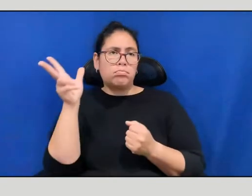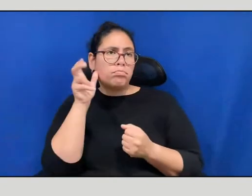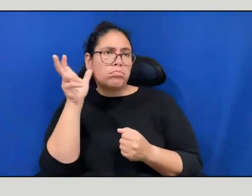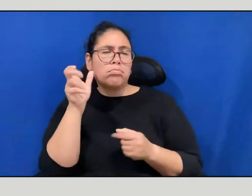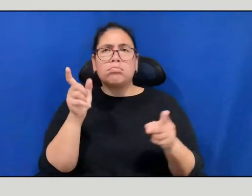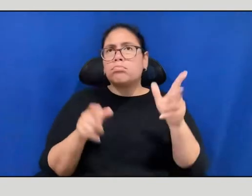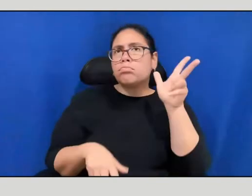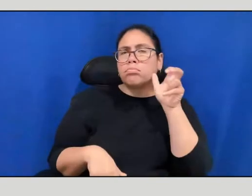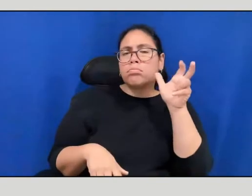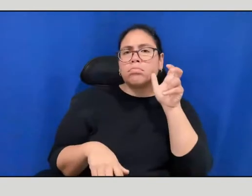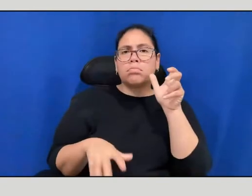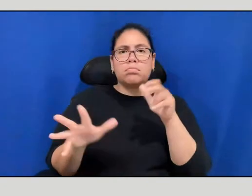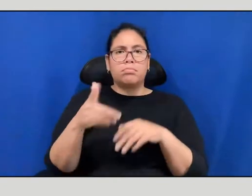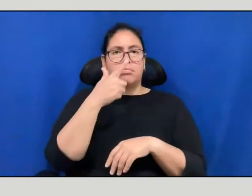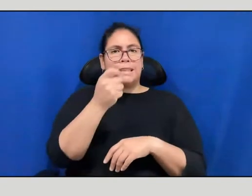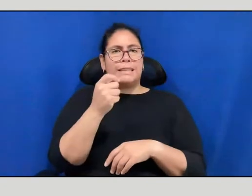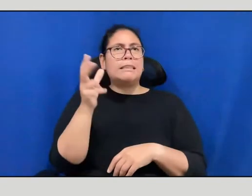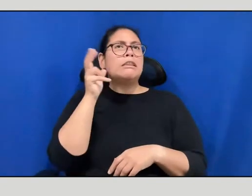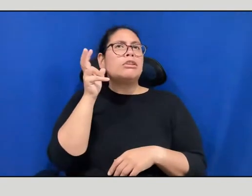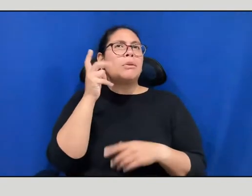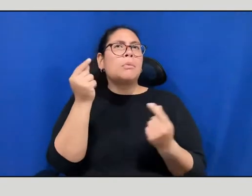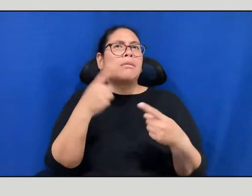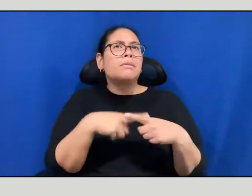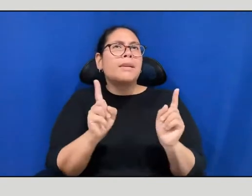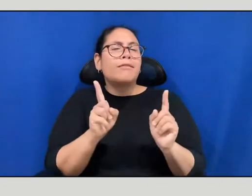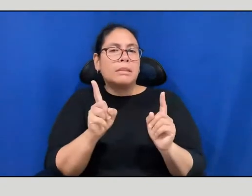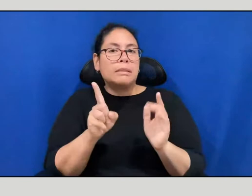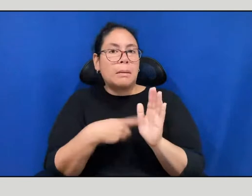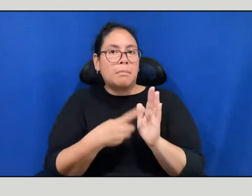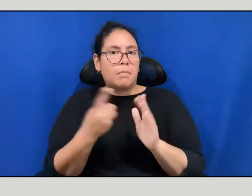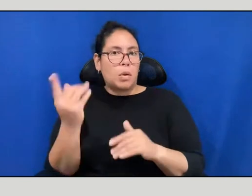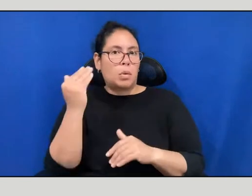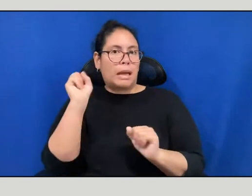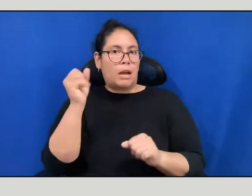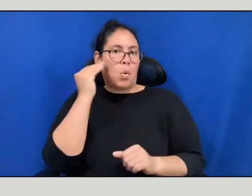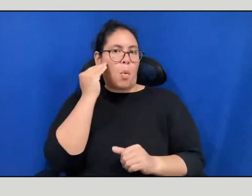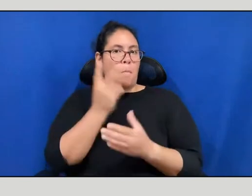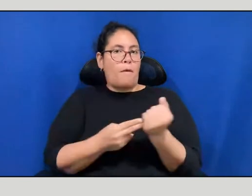of how they're different, but a good example is that we did an episode